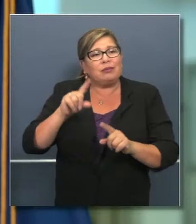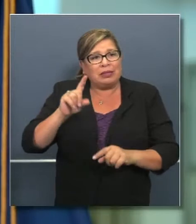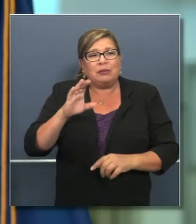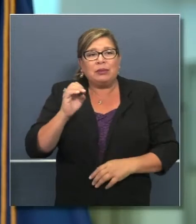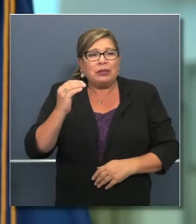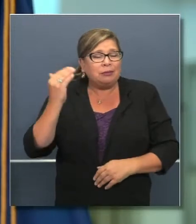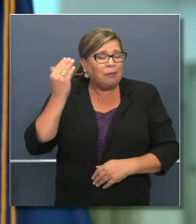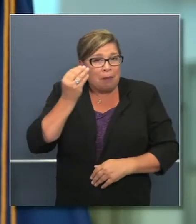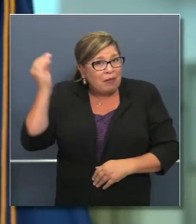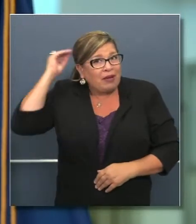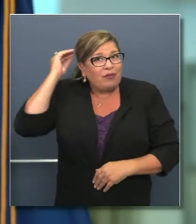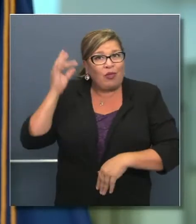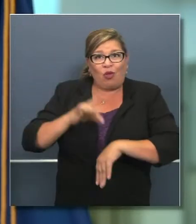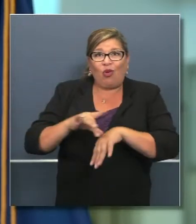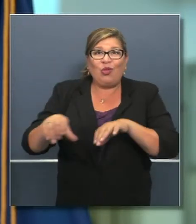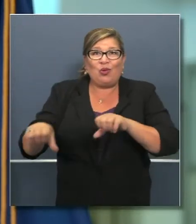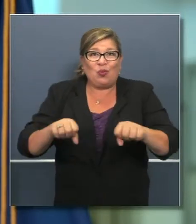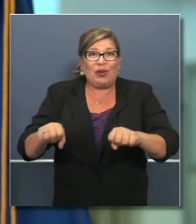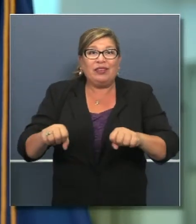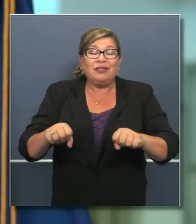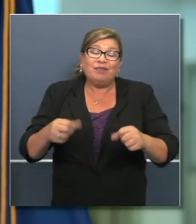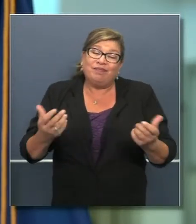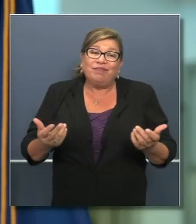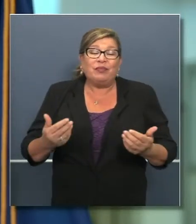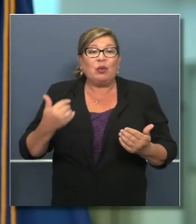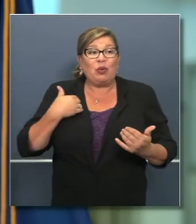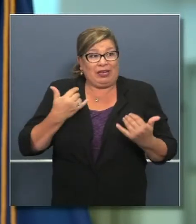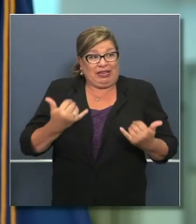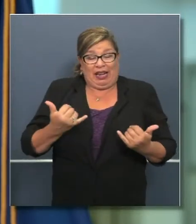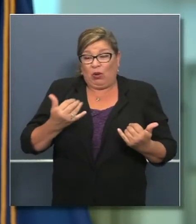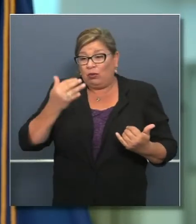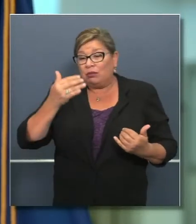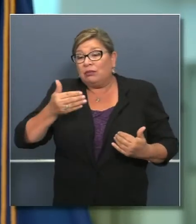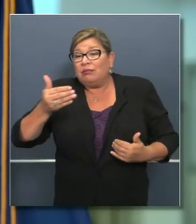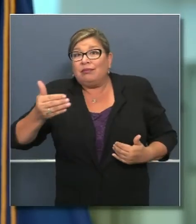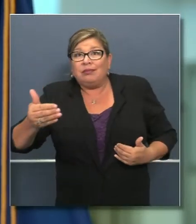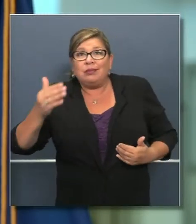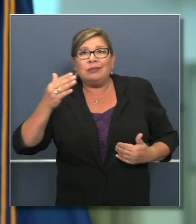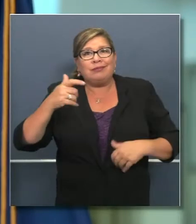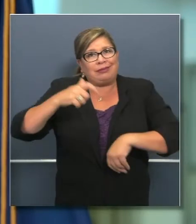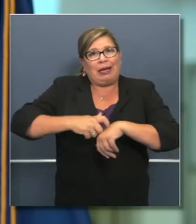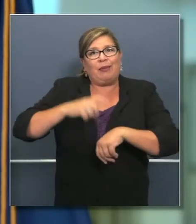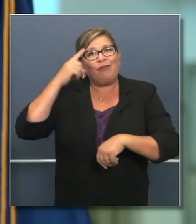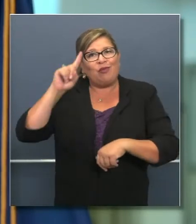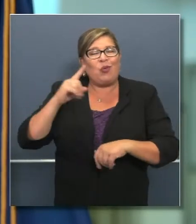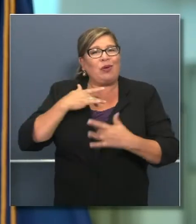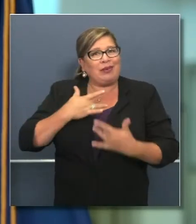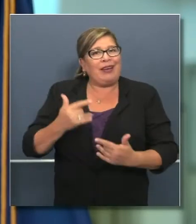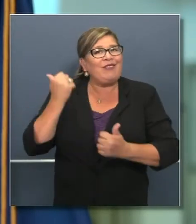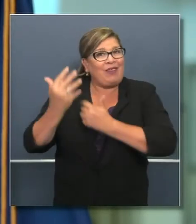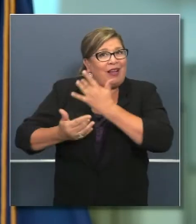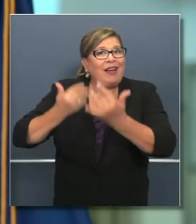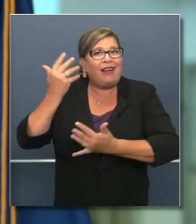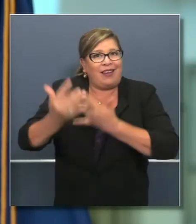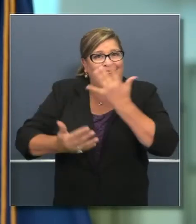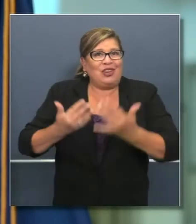are in mind everybody we're also entering into wildfire season this is California after all